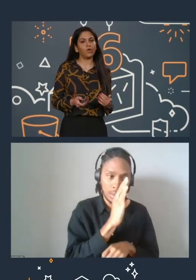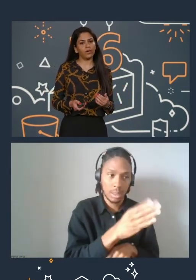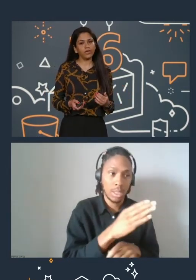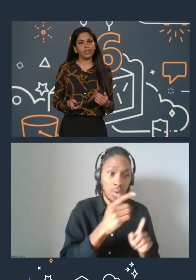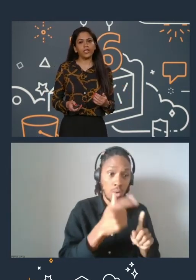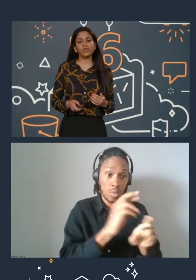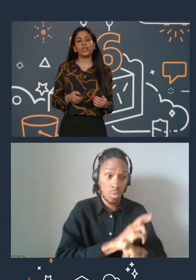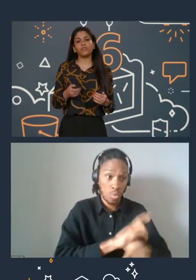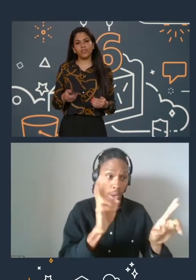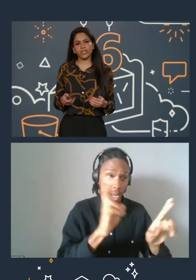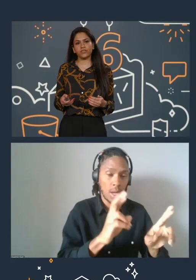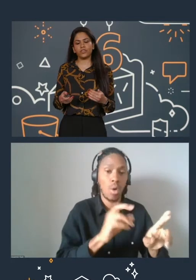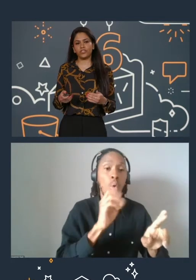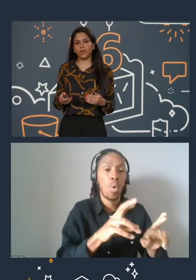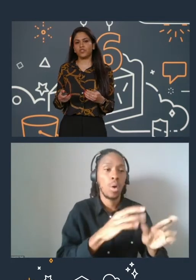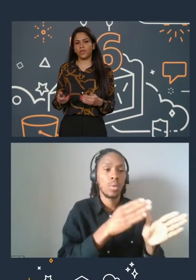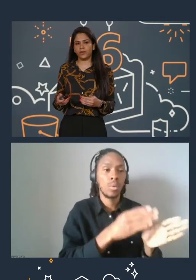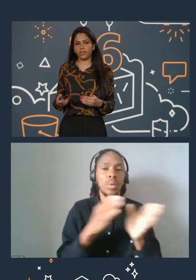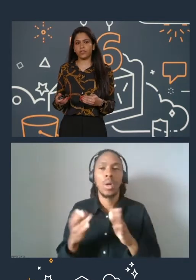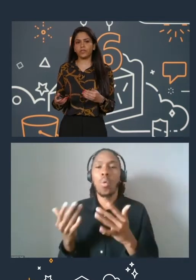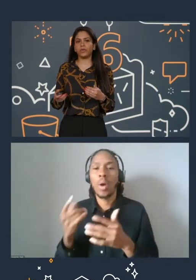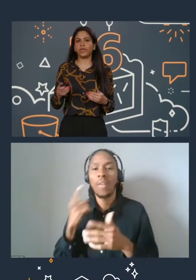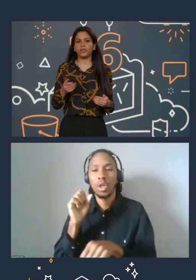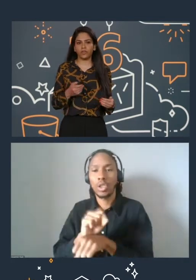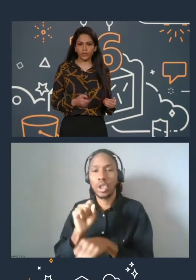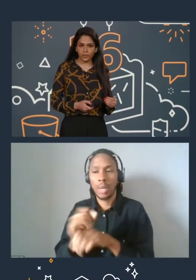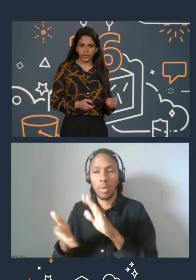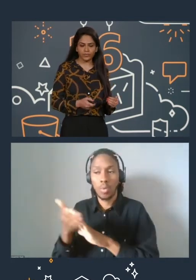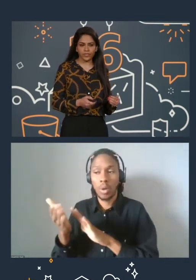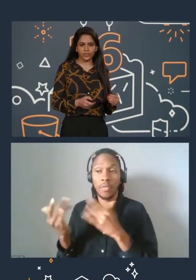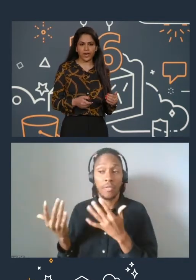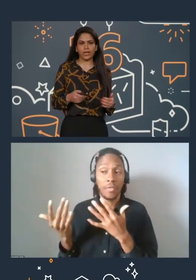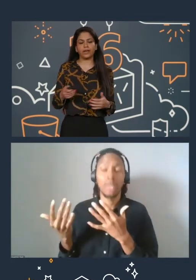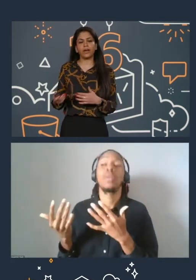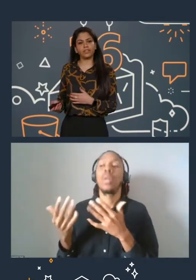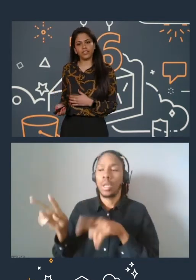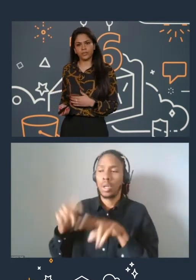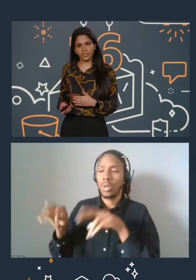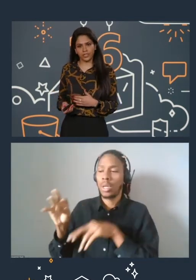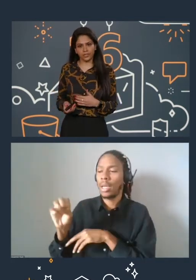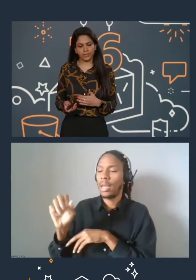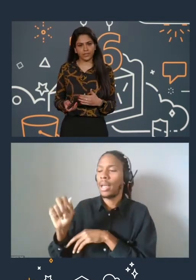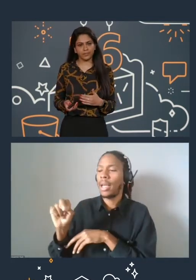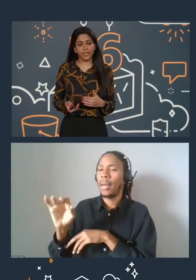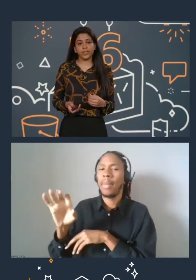or you can wait for the job to be run so you can review the manifest file and other job details.